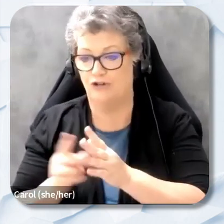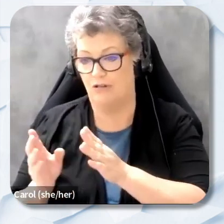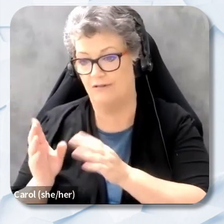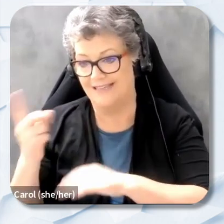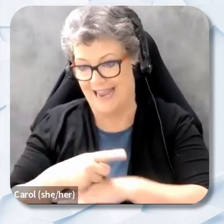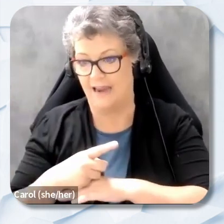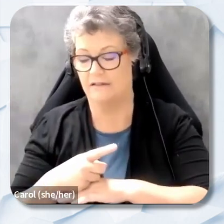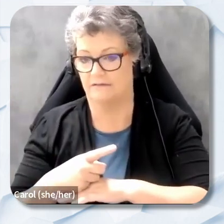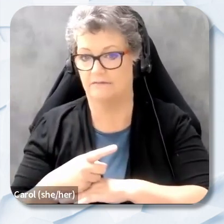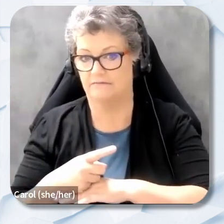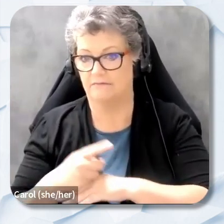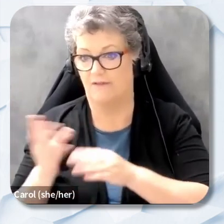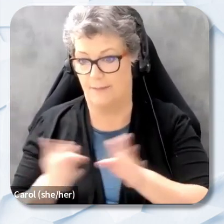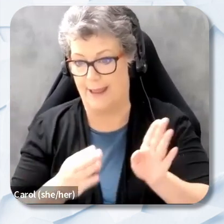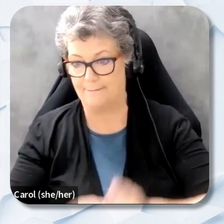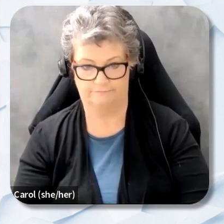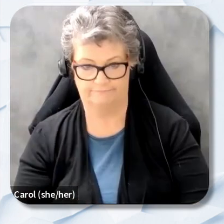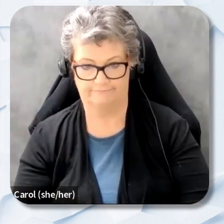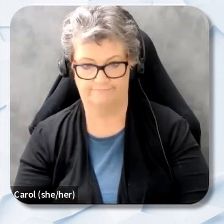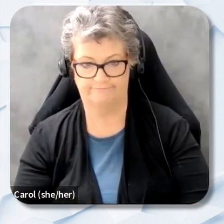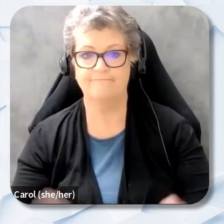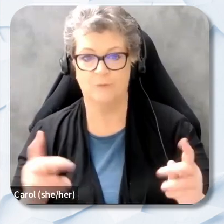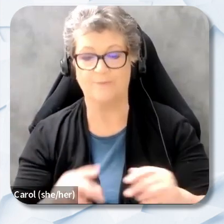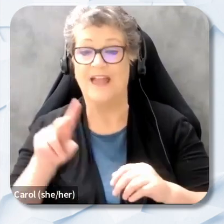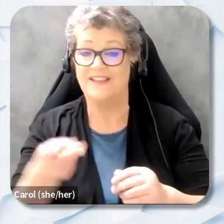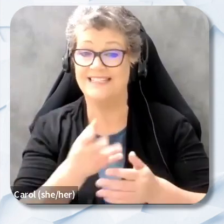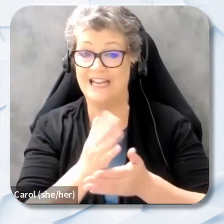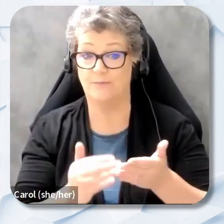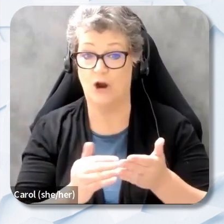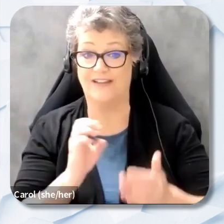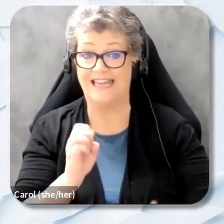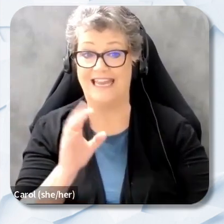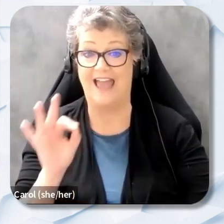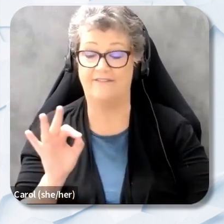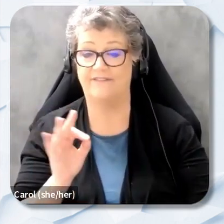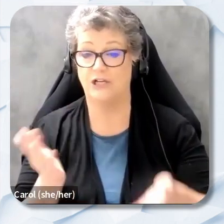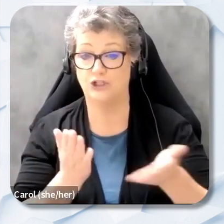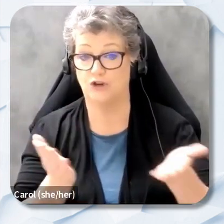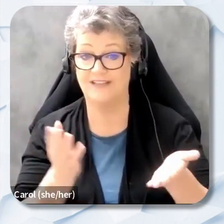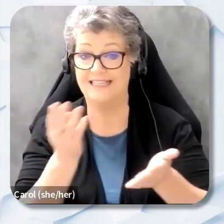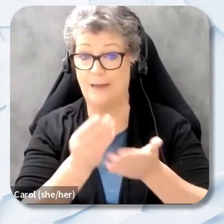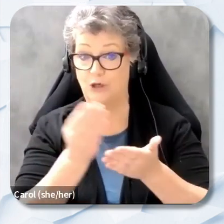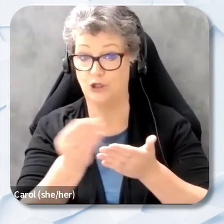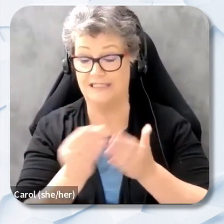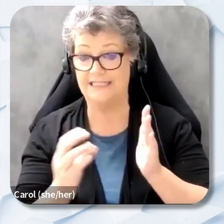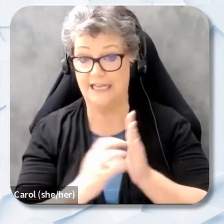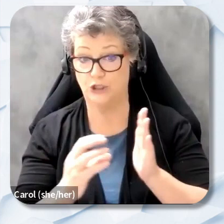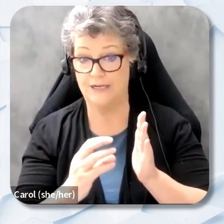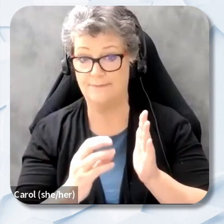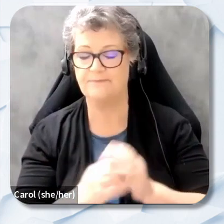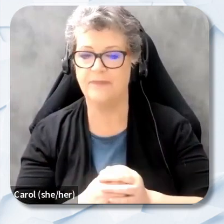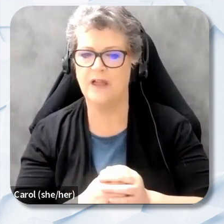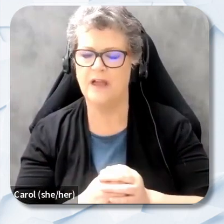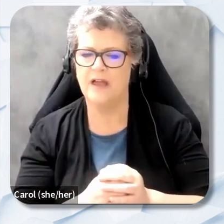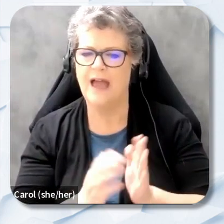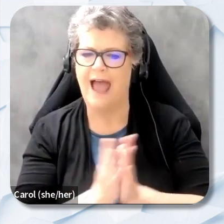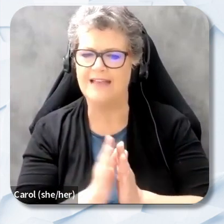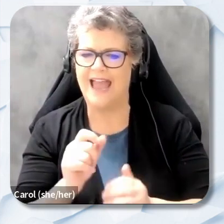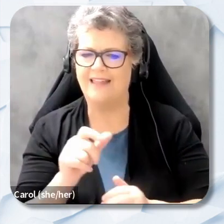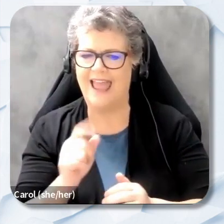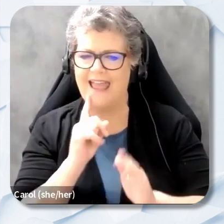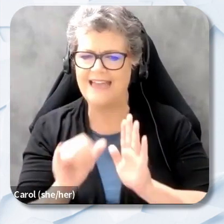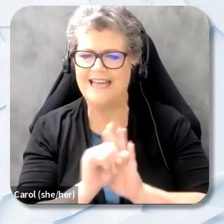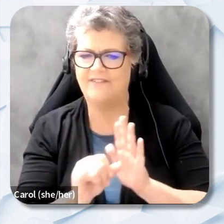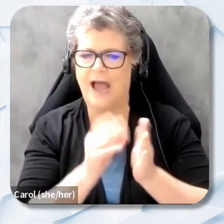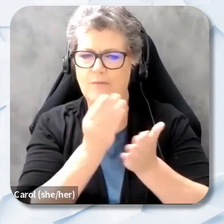The second part of the EEF Services and Purchases section asks LEAs to identify purchases made